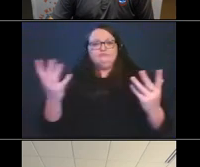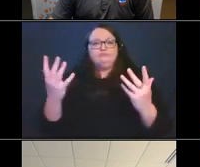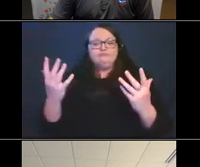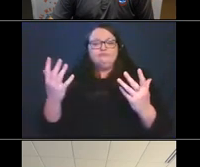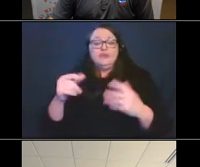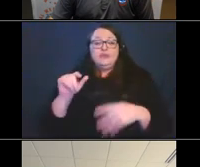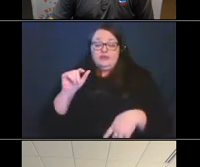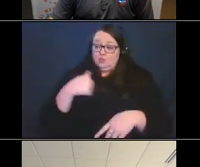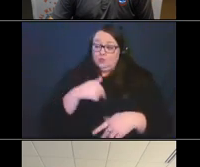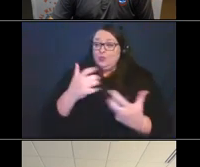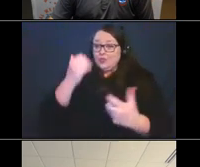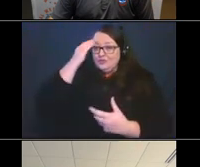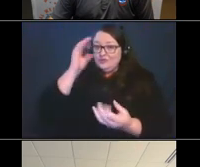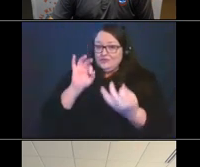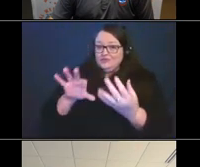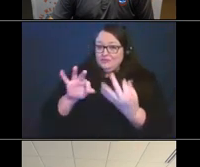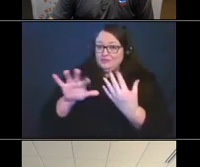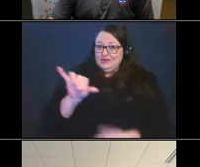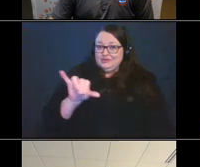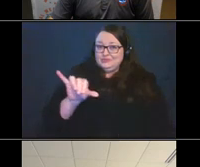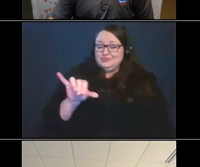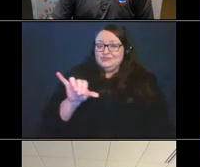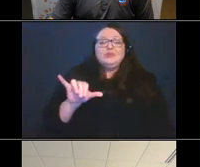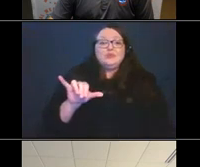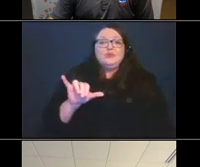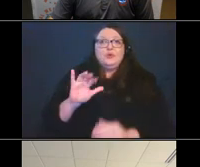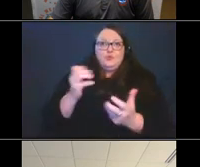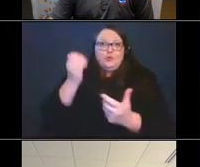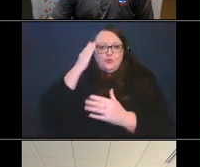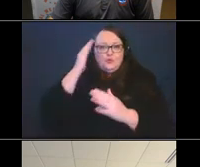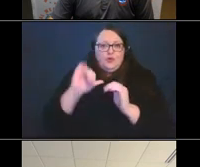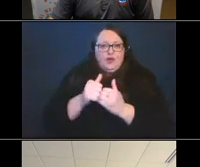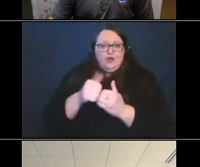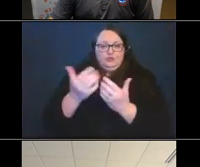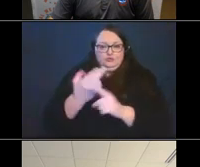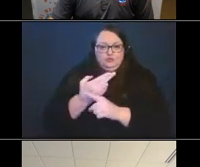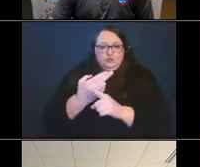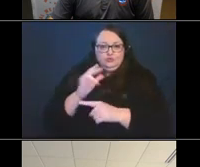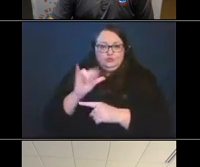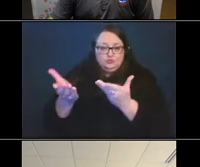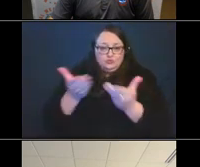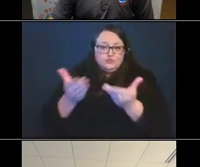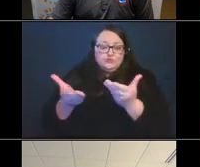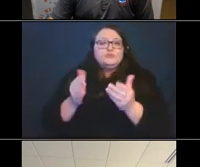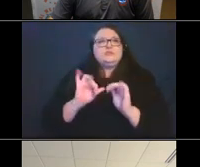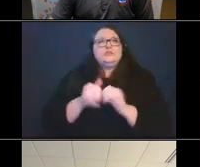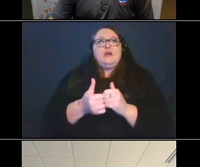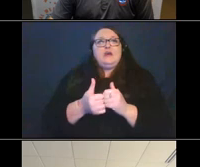We certainly want to know how you're using this service, how it could potentially be improved,